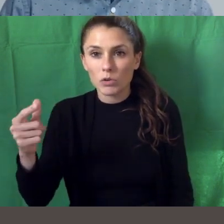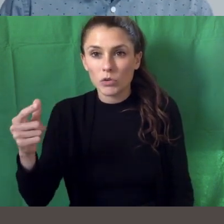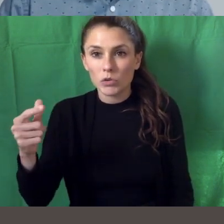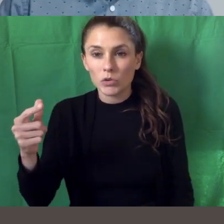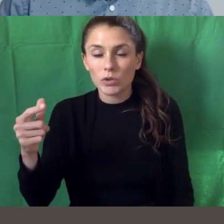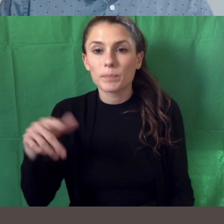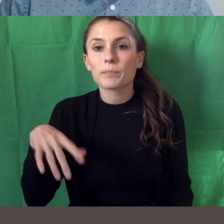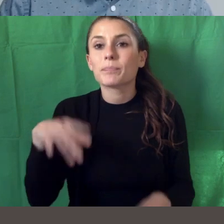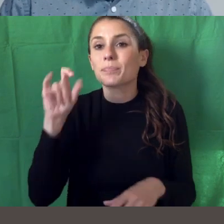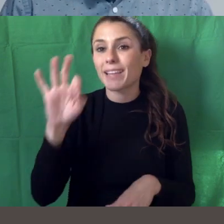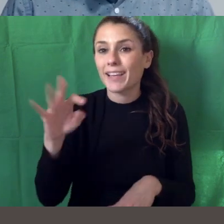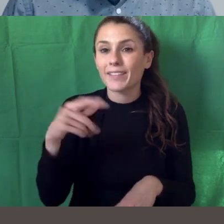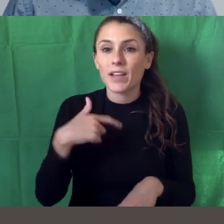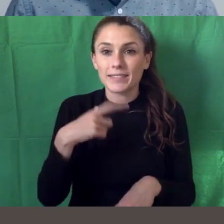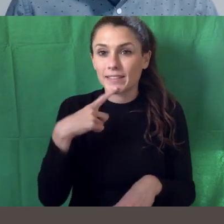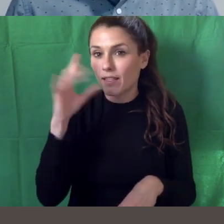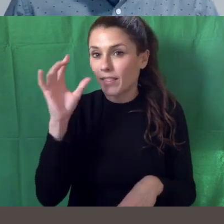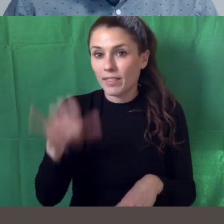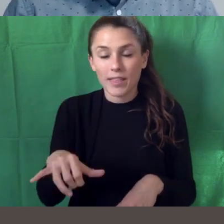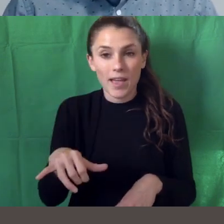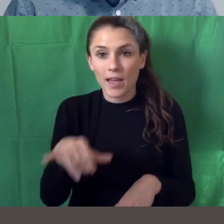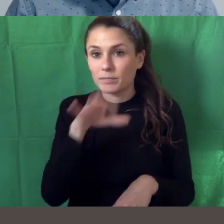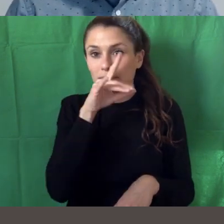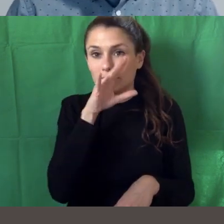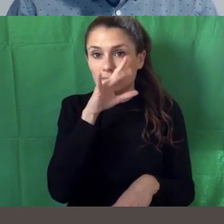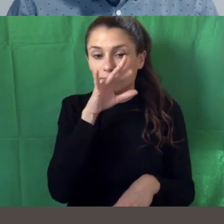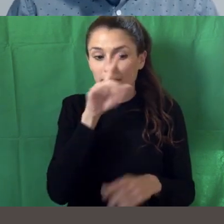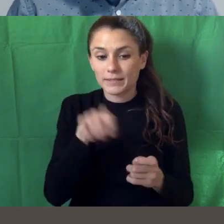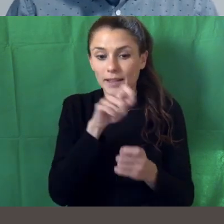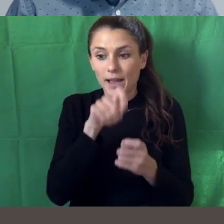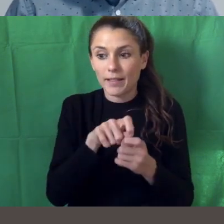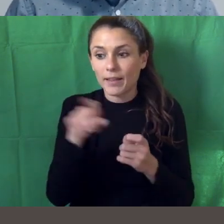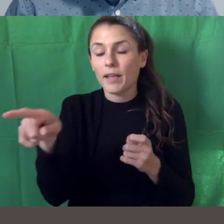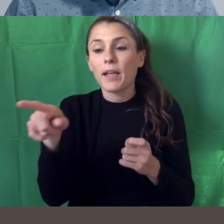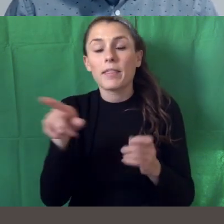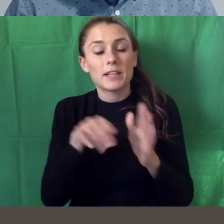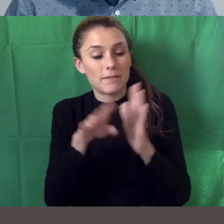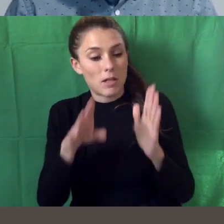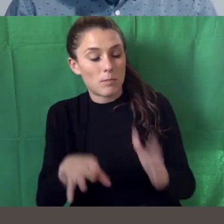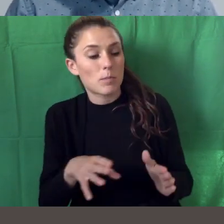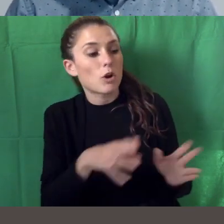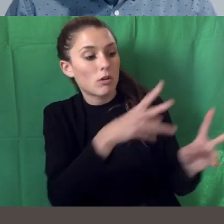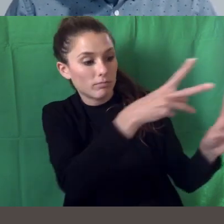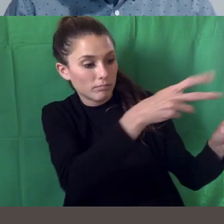Now, if I say that sentence out loud and another developer recreates this line exactly,